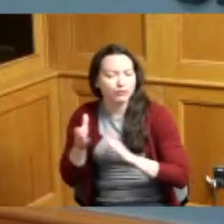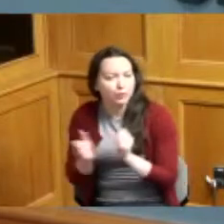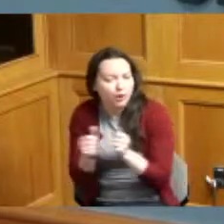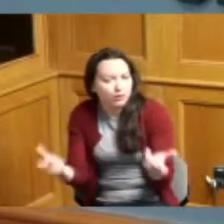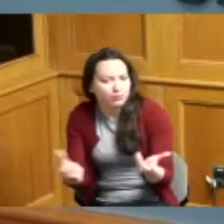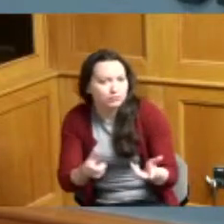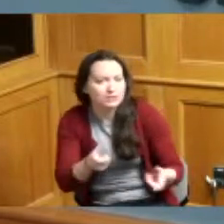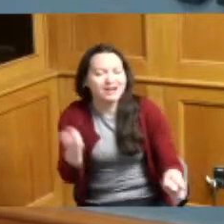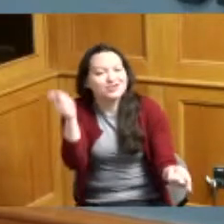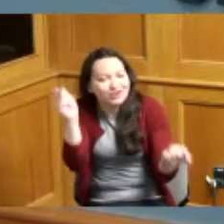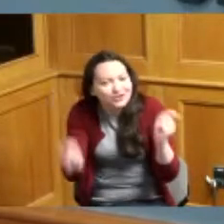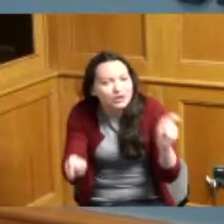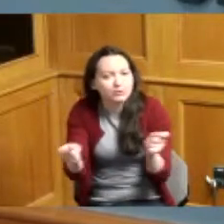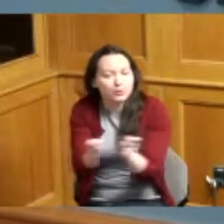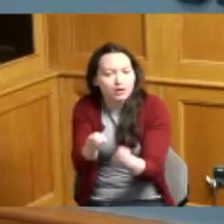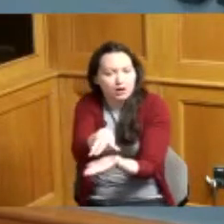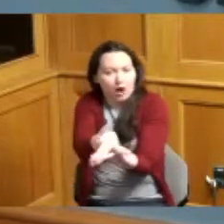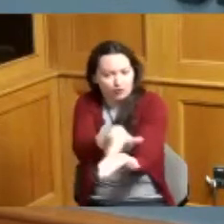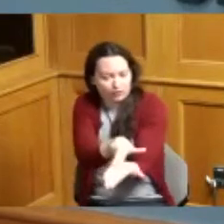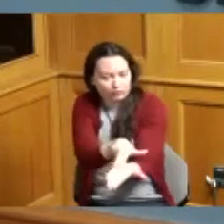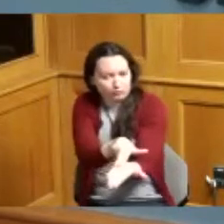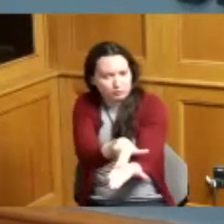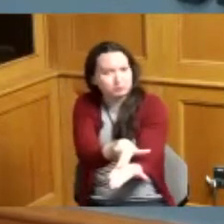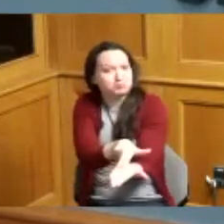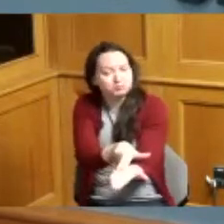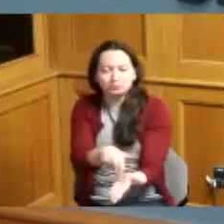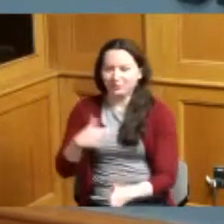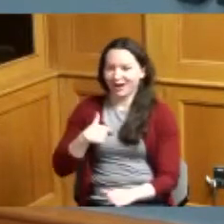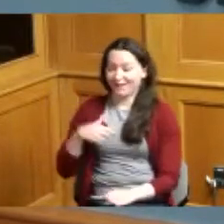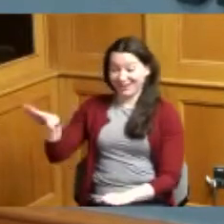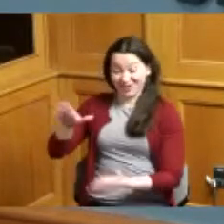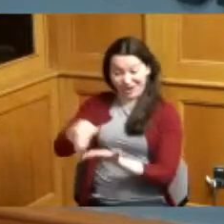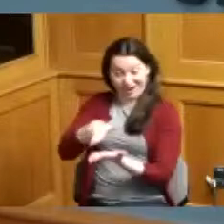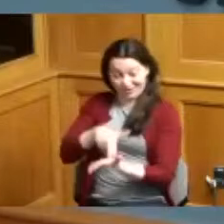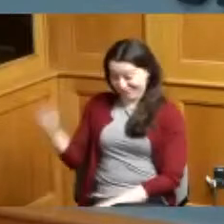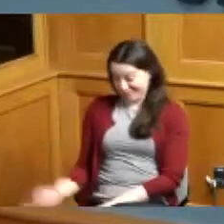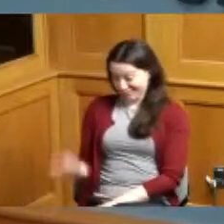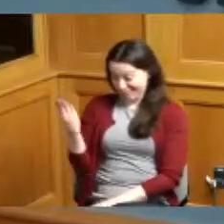adjustments to their contract I've got their contract here everything they do